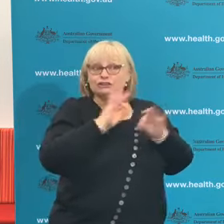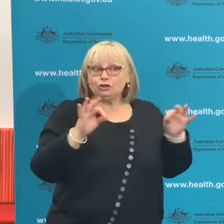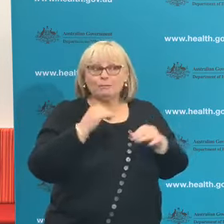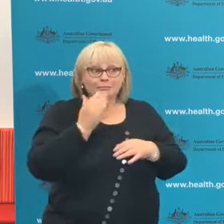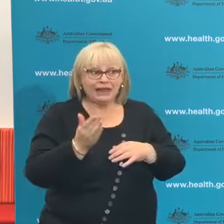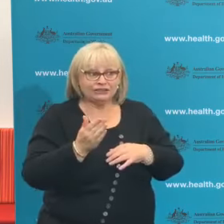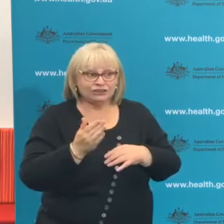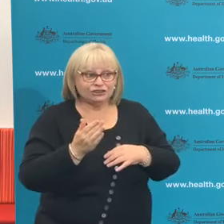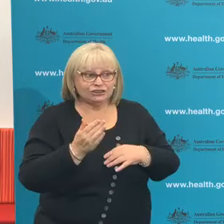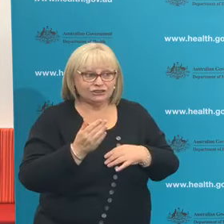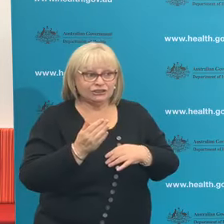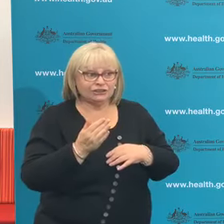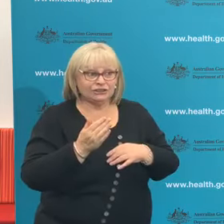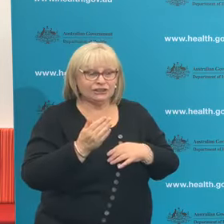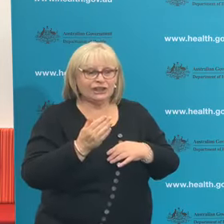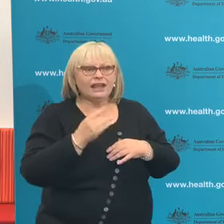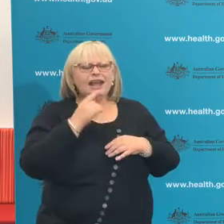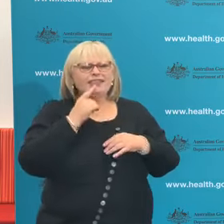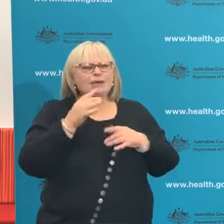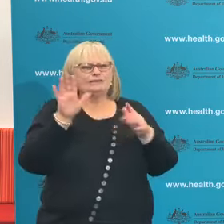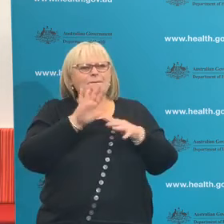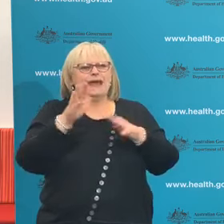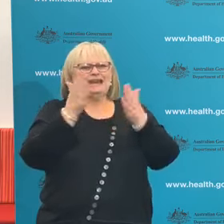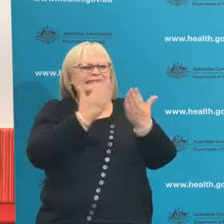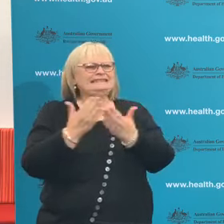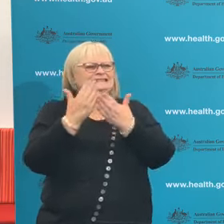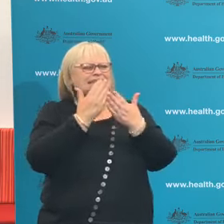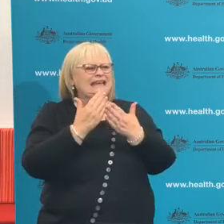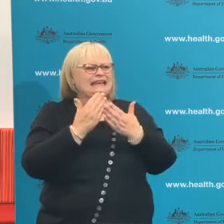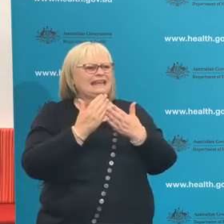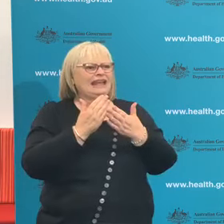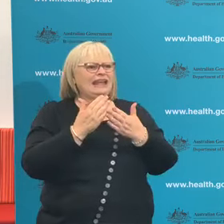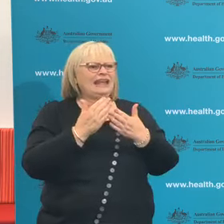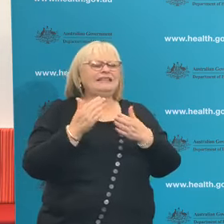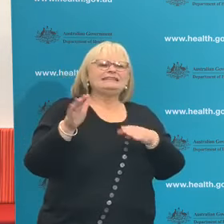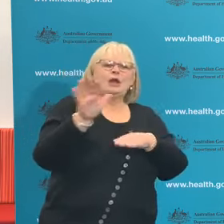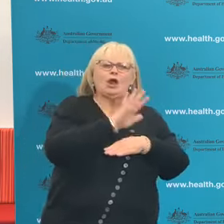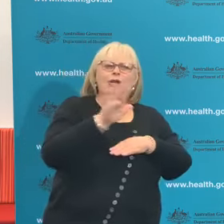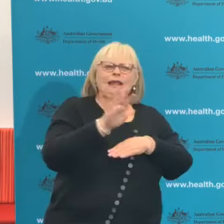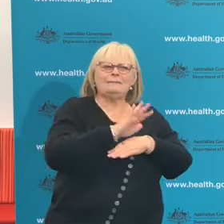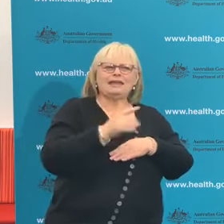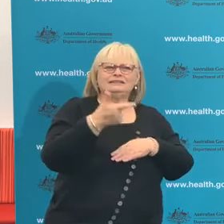along the latest data yesterday, around about maybe 700 active cases across Australia.